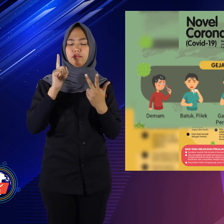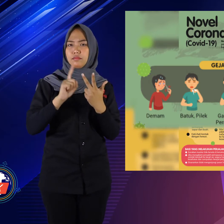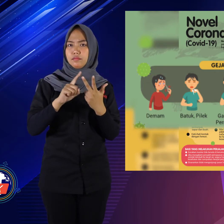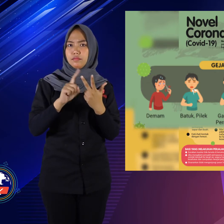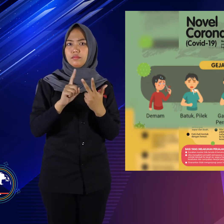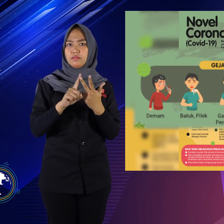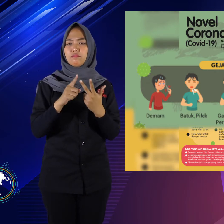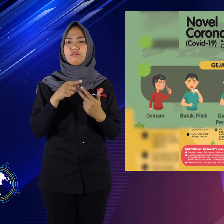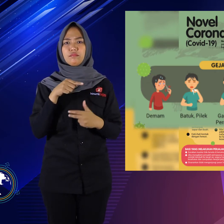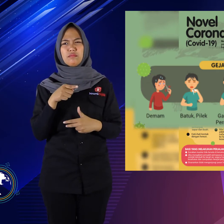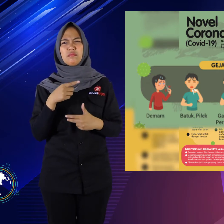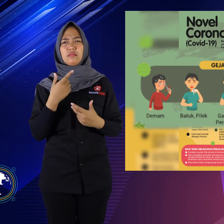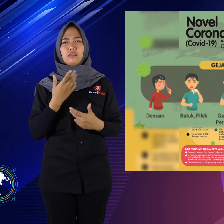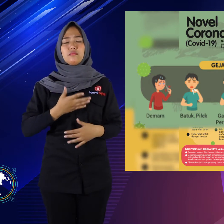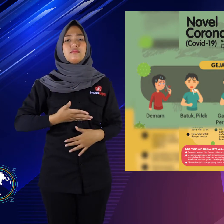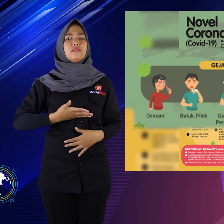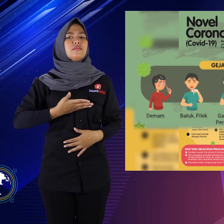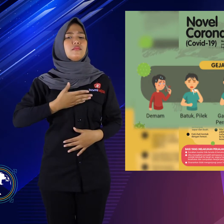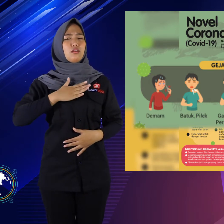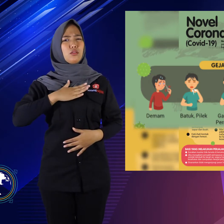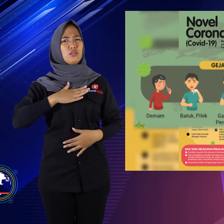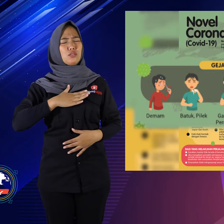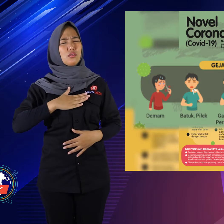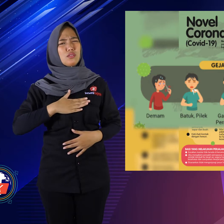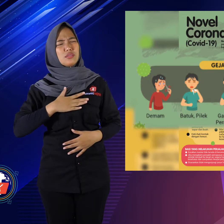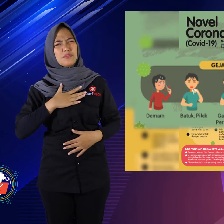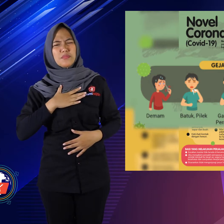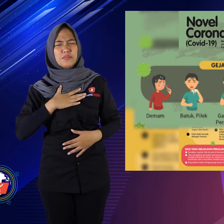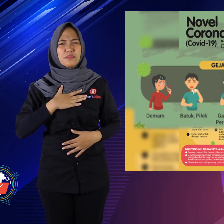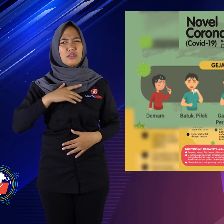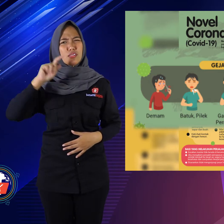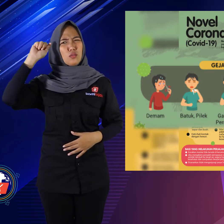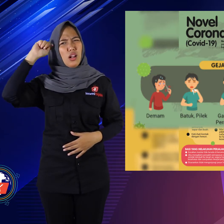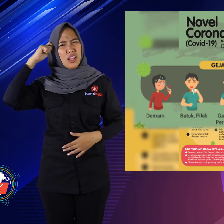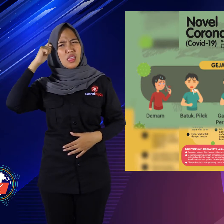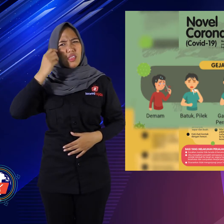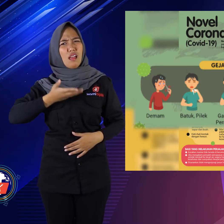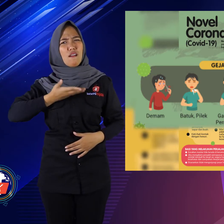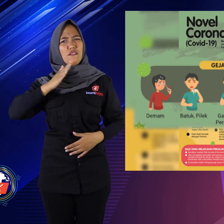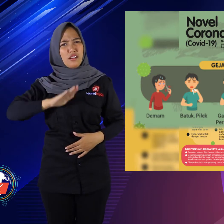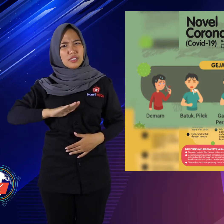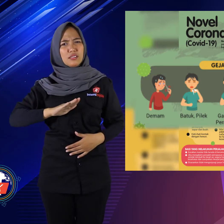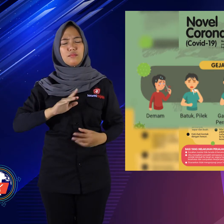breathless,